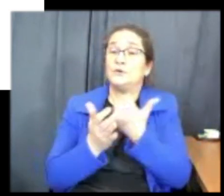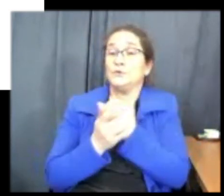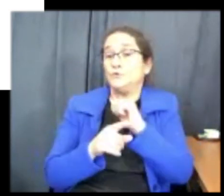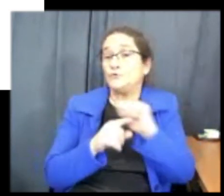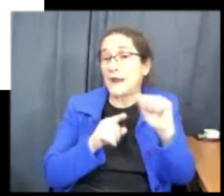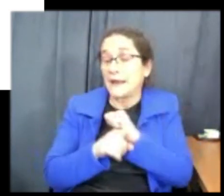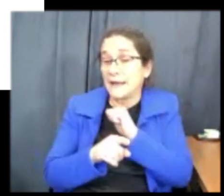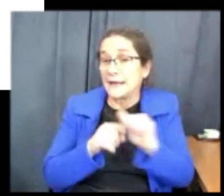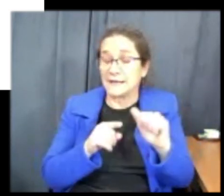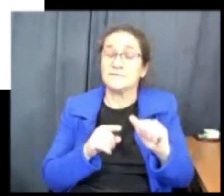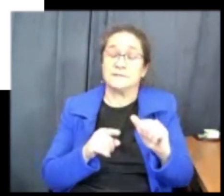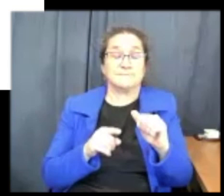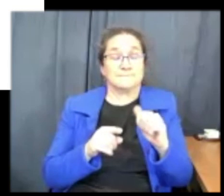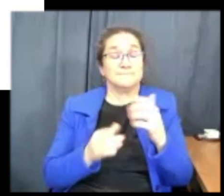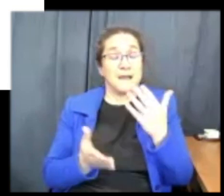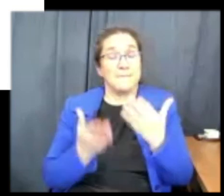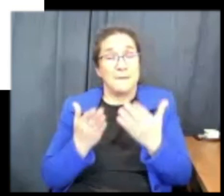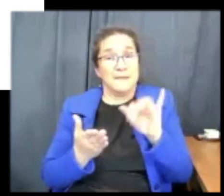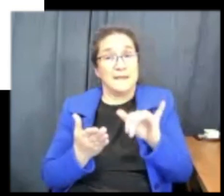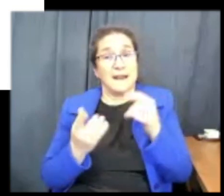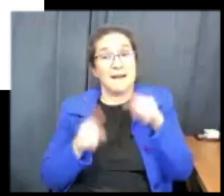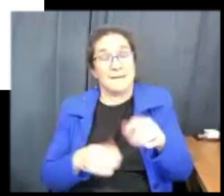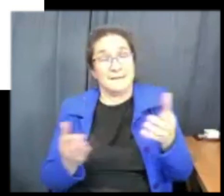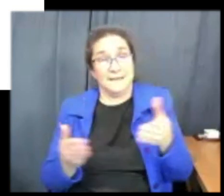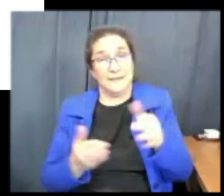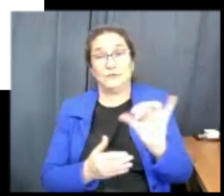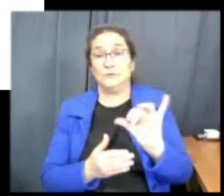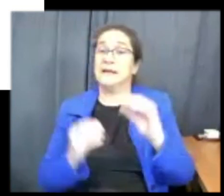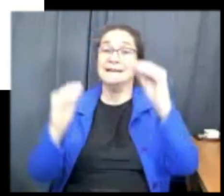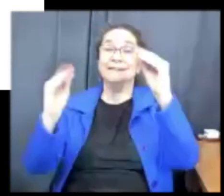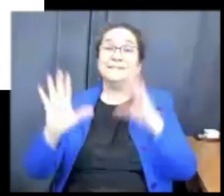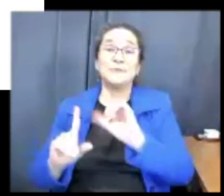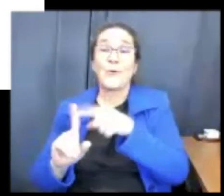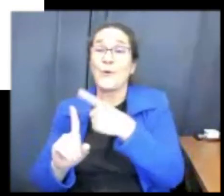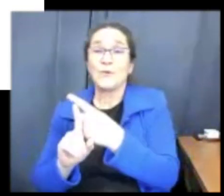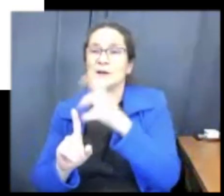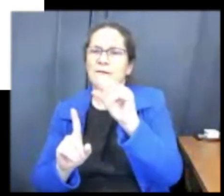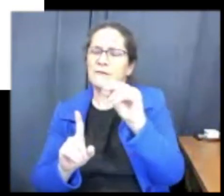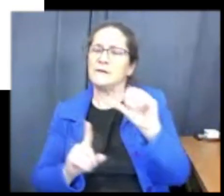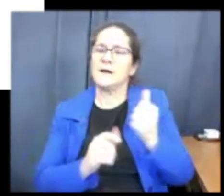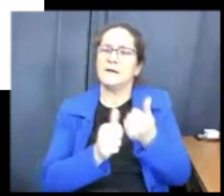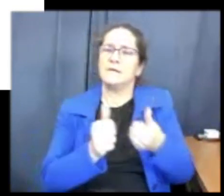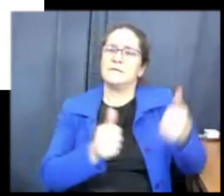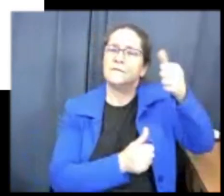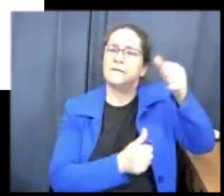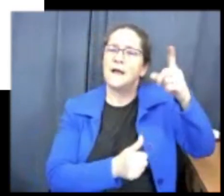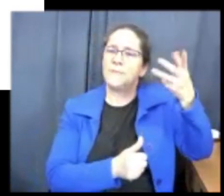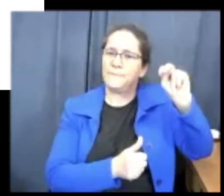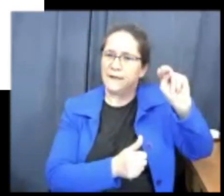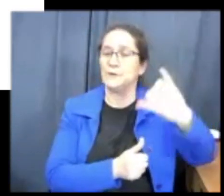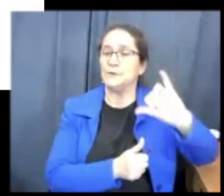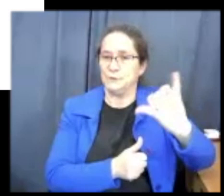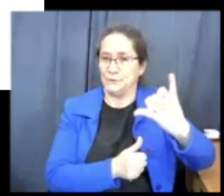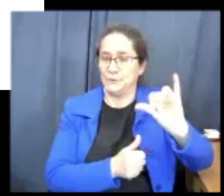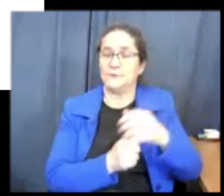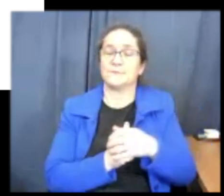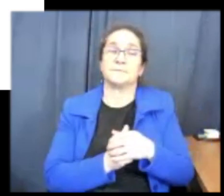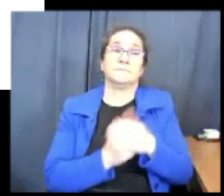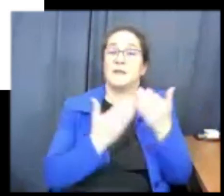or possibly that could be the case. Not only teachers but also administrators and I think both General Ed, Special Ed teachers,